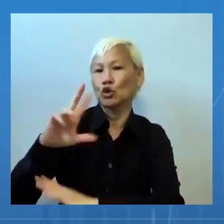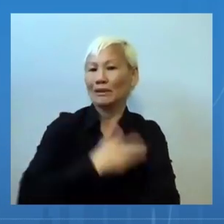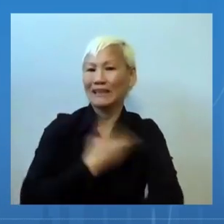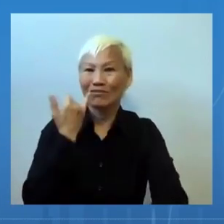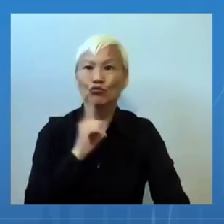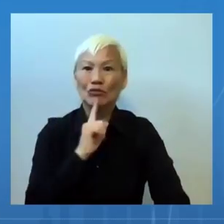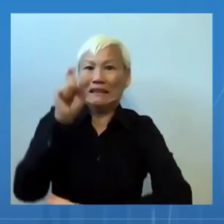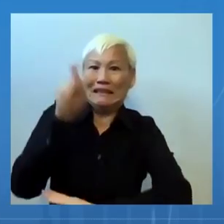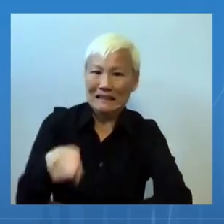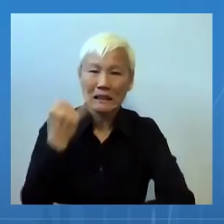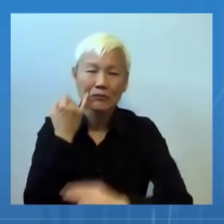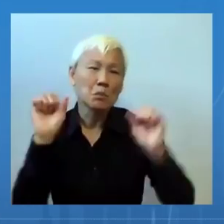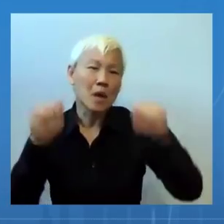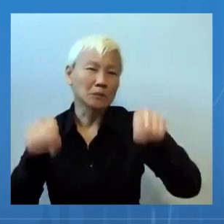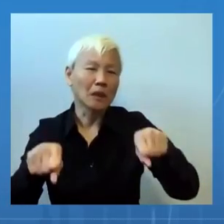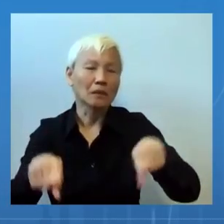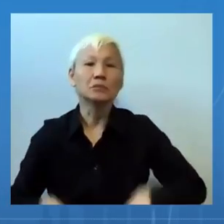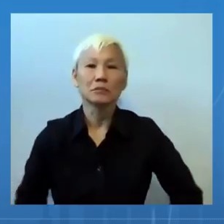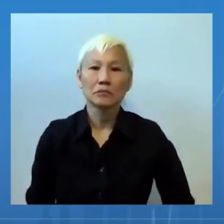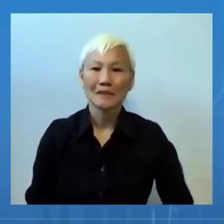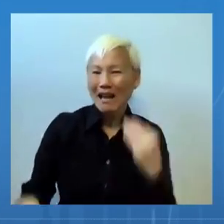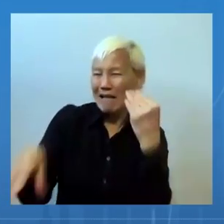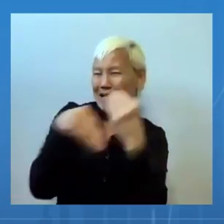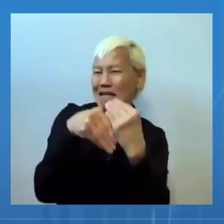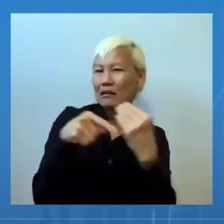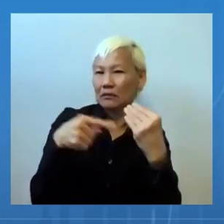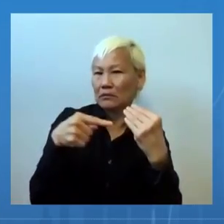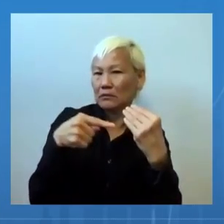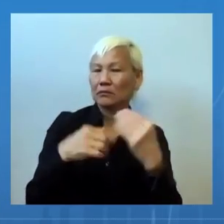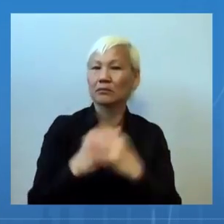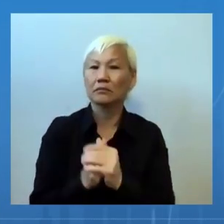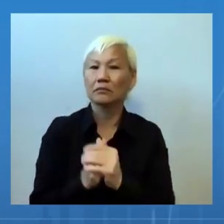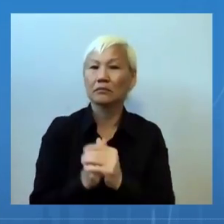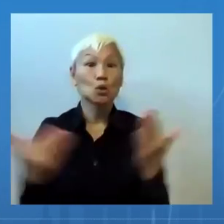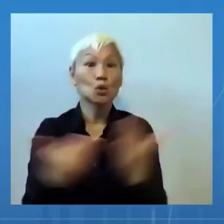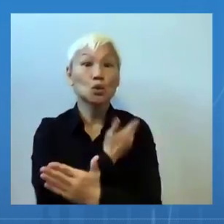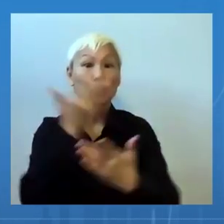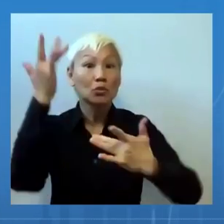that the overwhelming number of new infections continue to be among people who are not vaccinated.